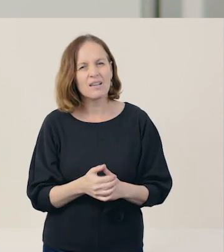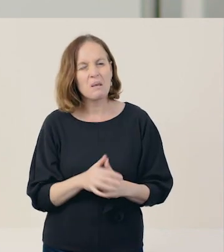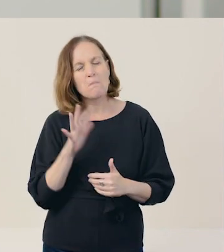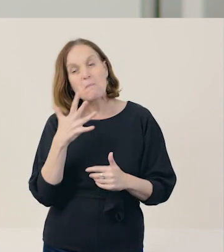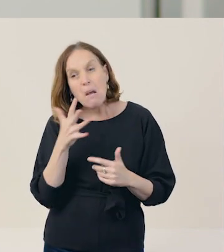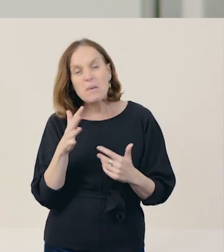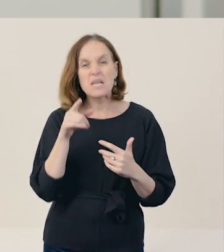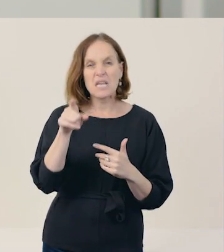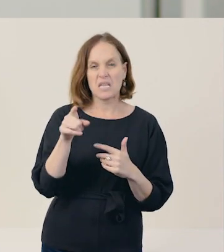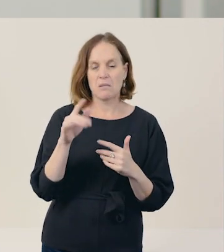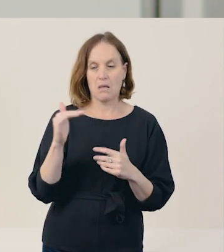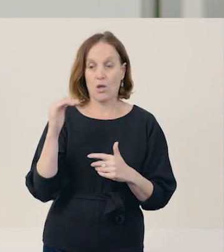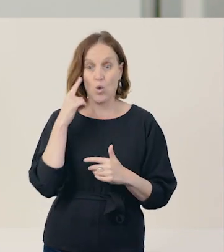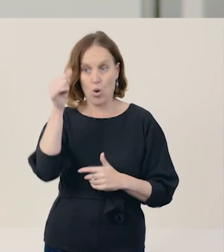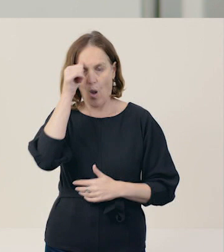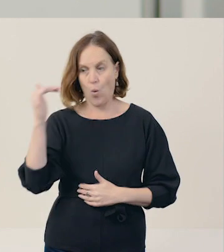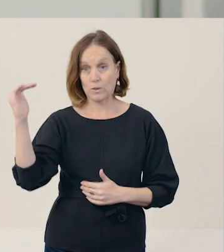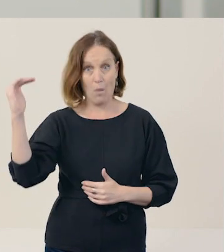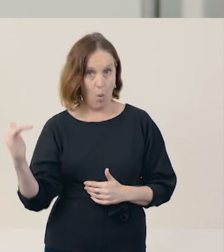You may have identified some of his physical features;